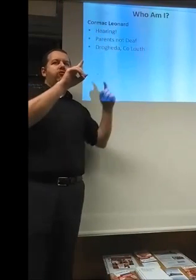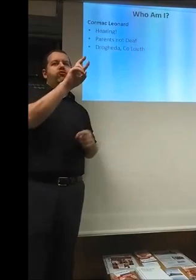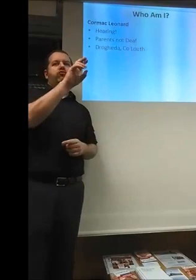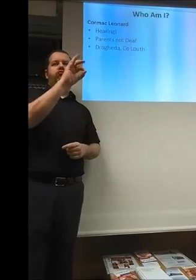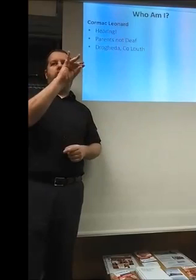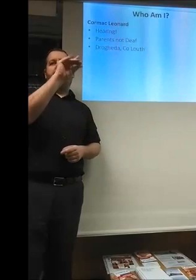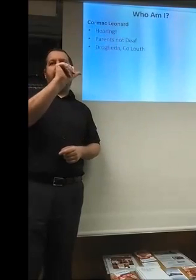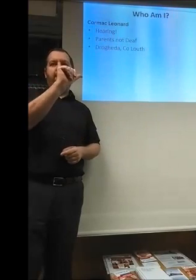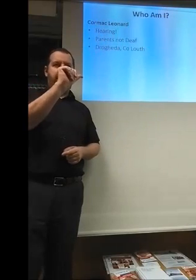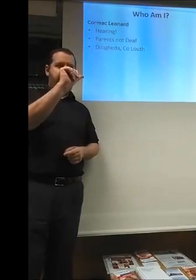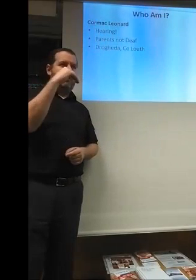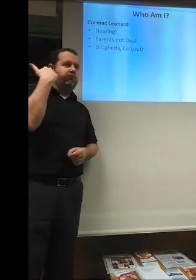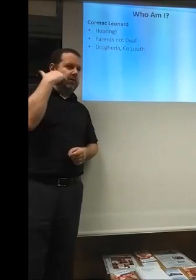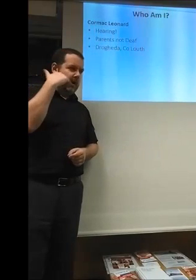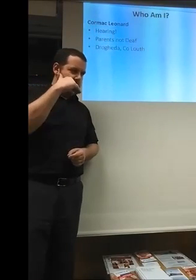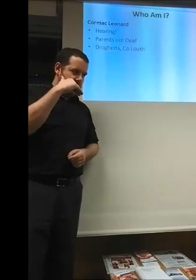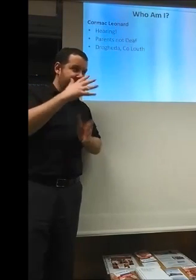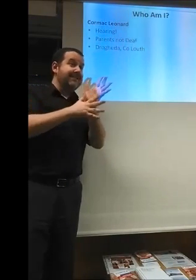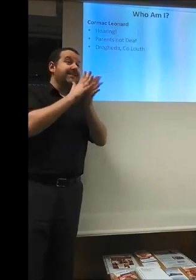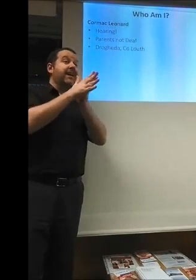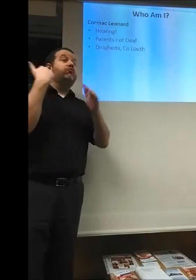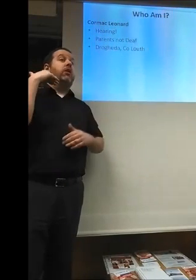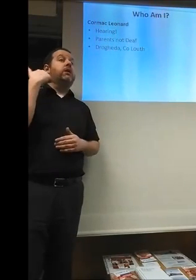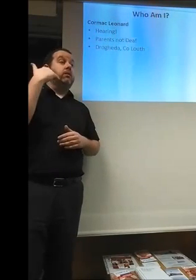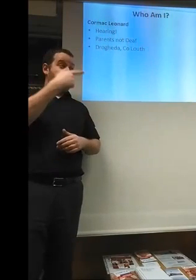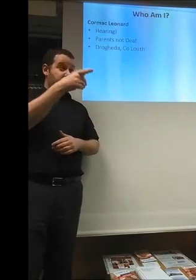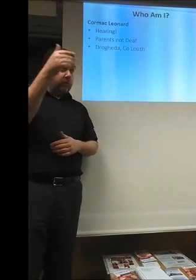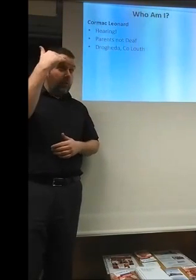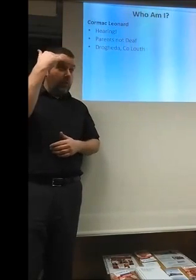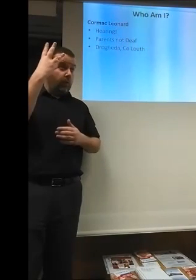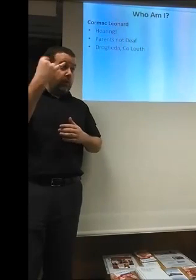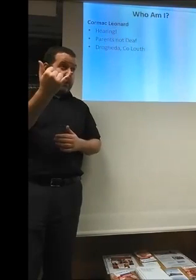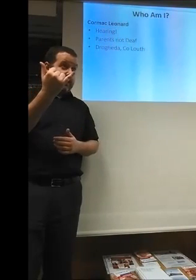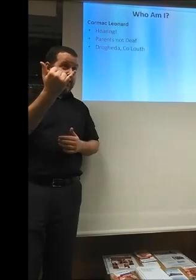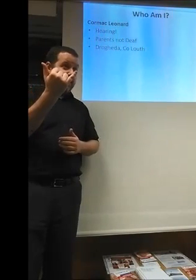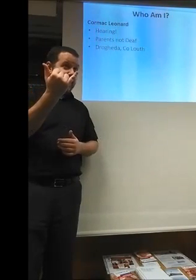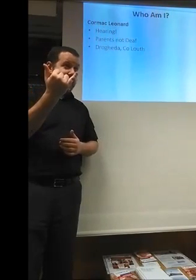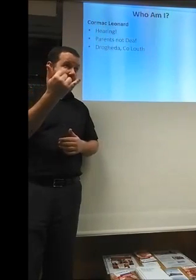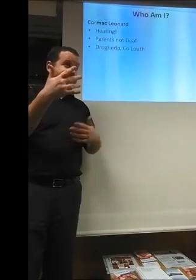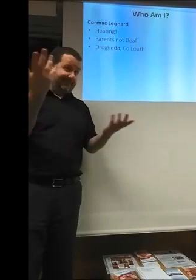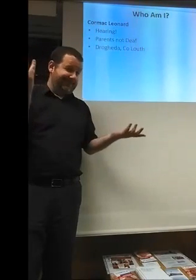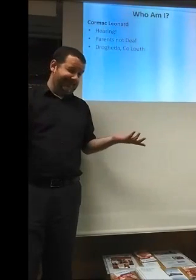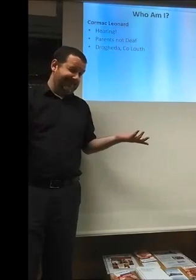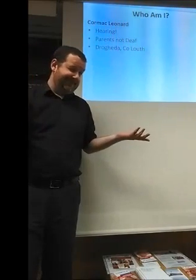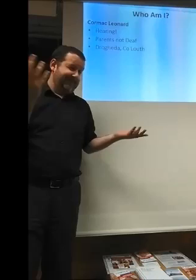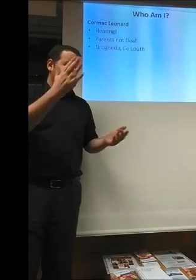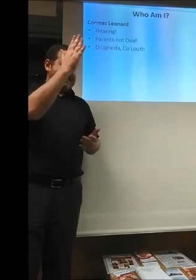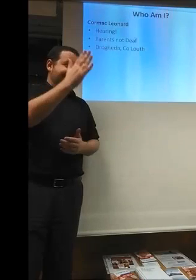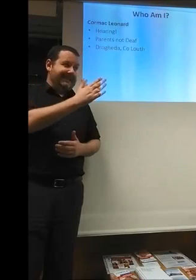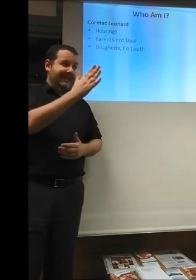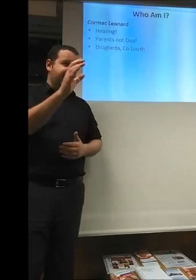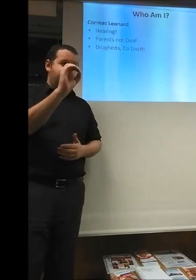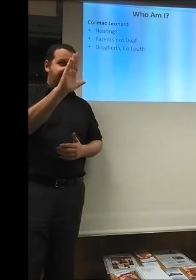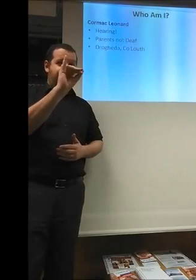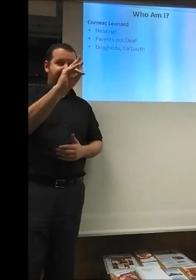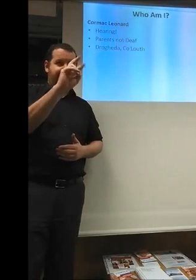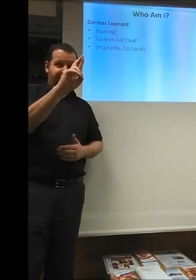So I live in Drogheda, and do you know why that’s the sign name of Drogheda?